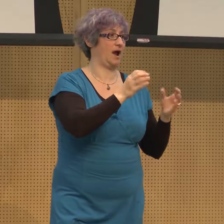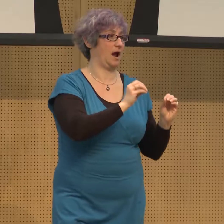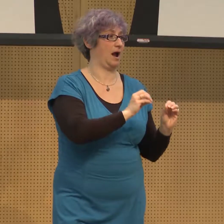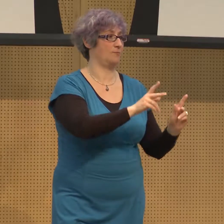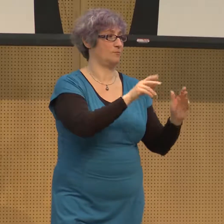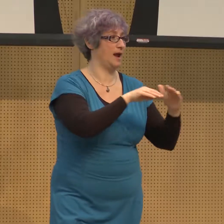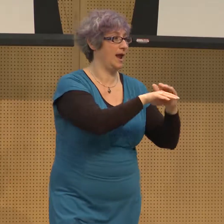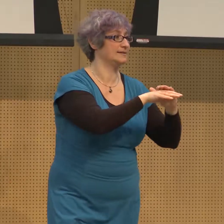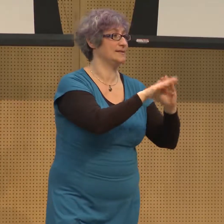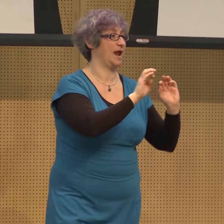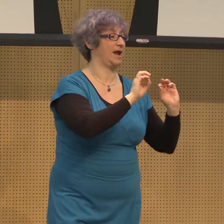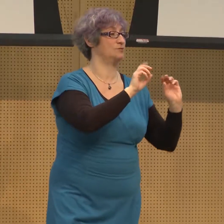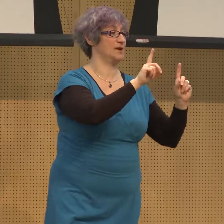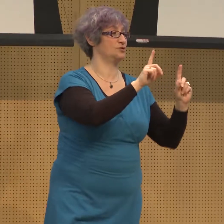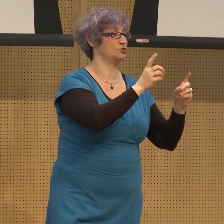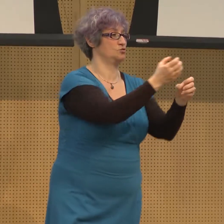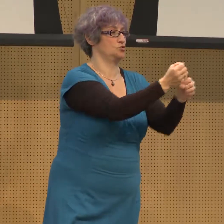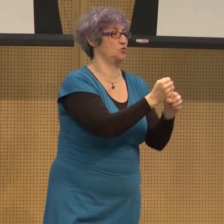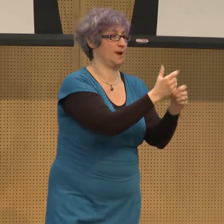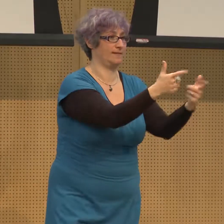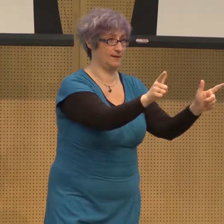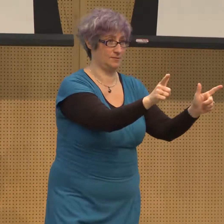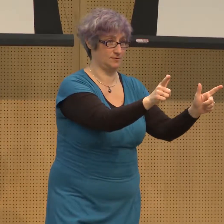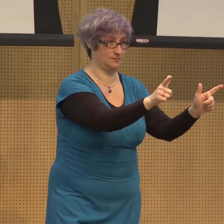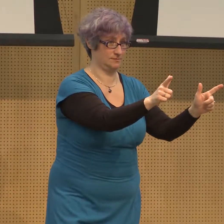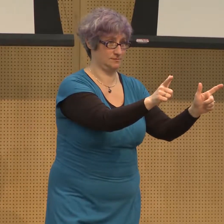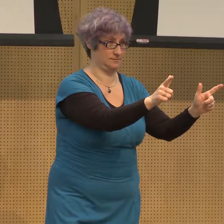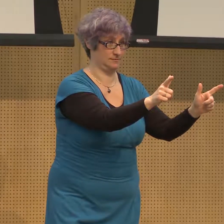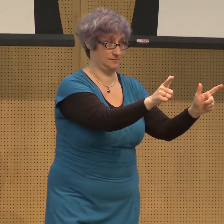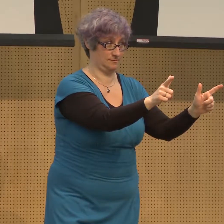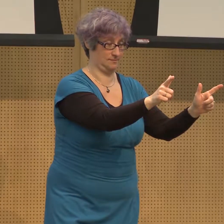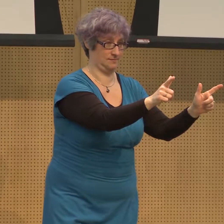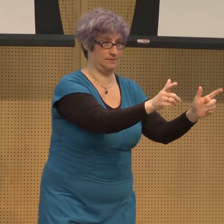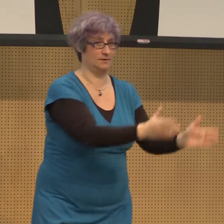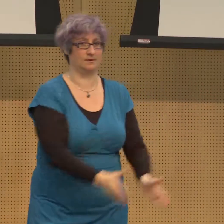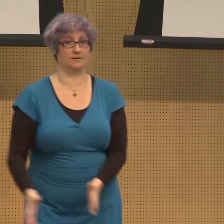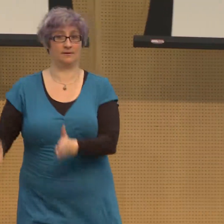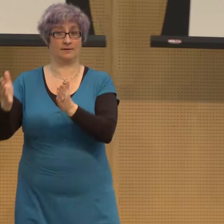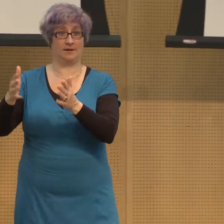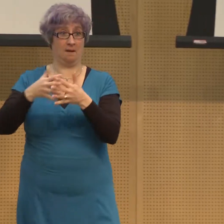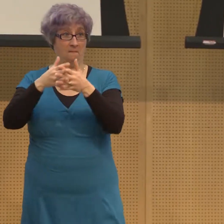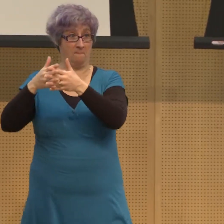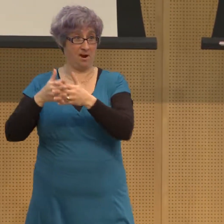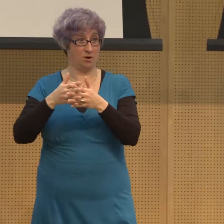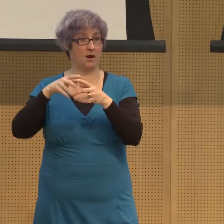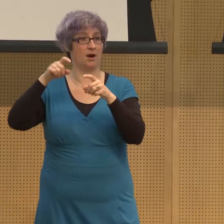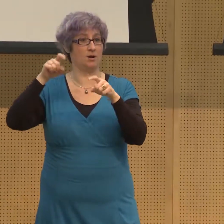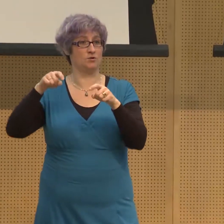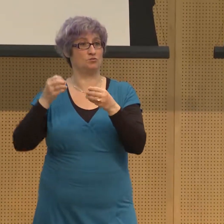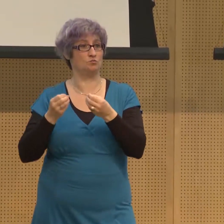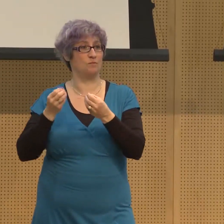In Nicaragua, you have to provide the opportunities for access to education in order to provide language,